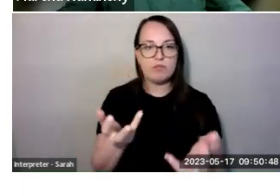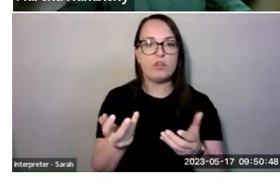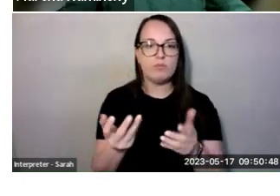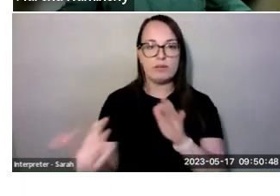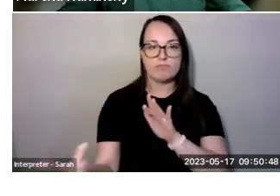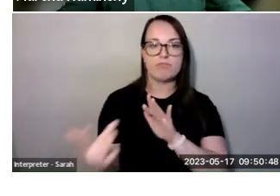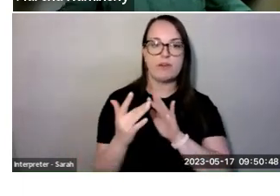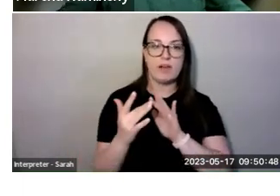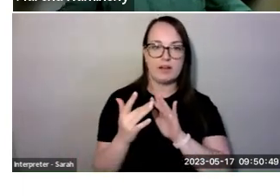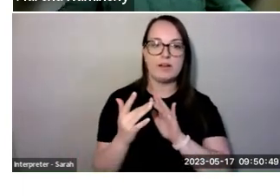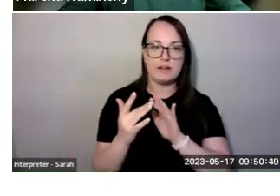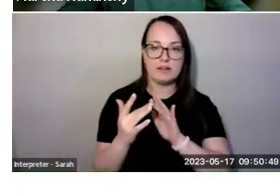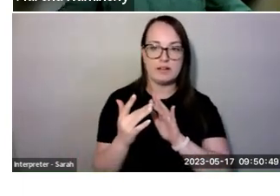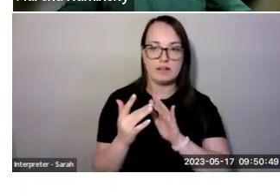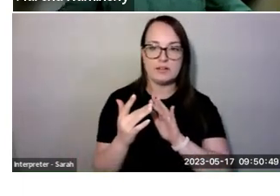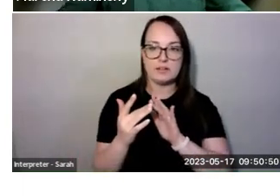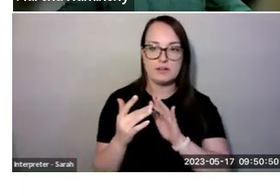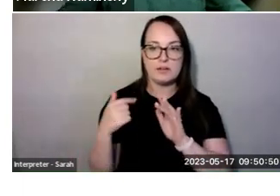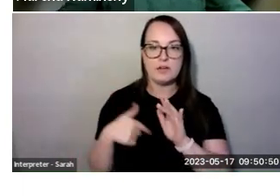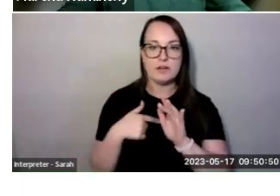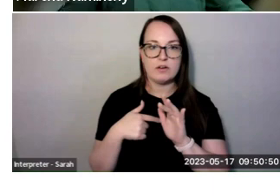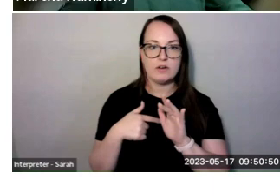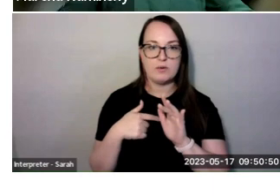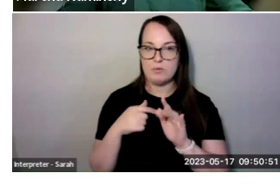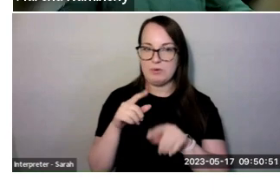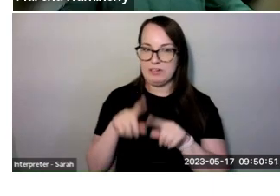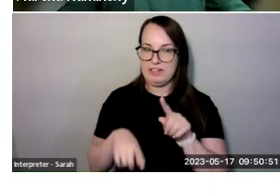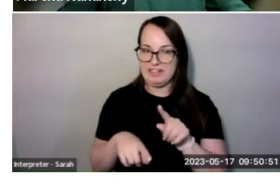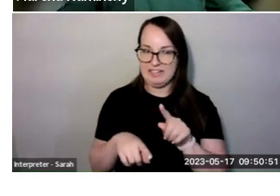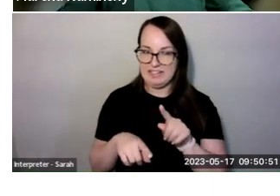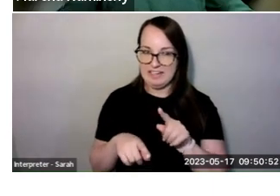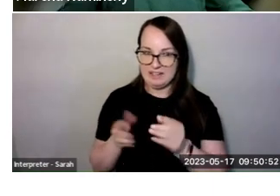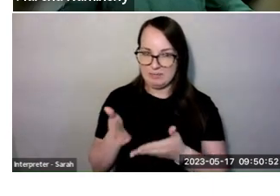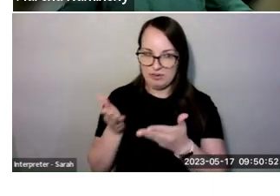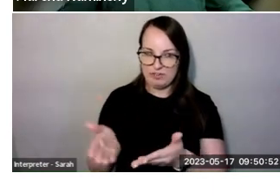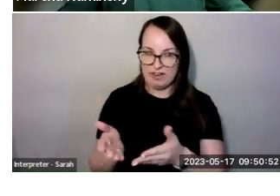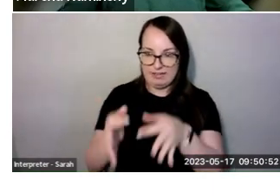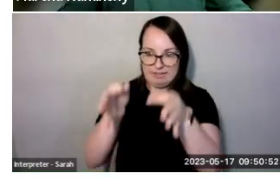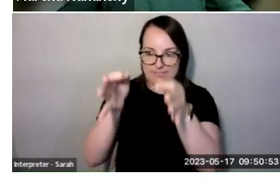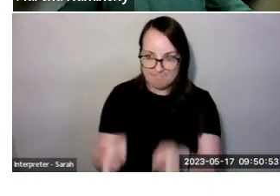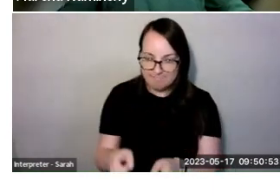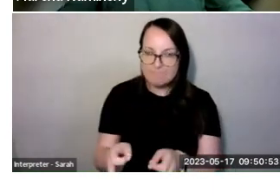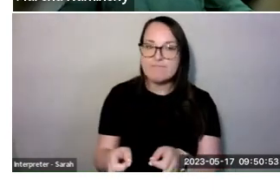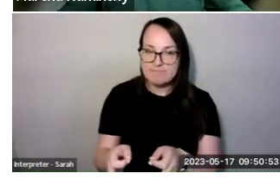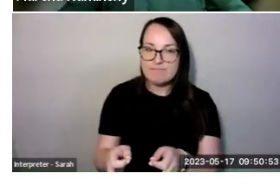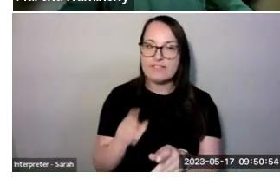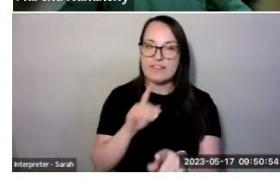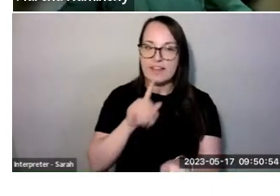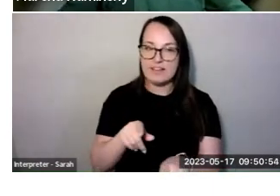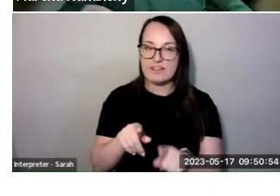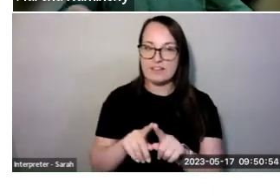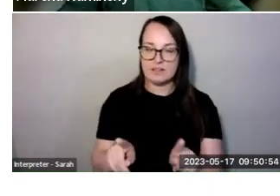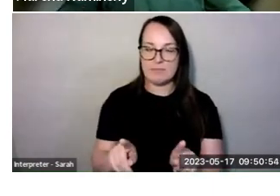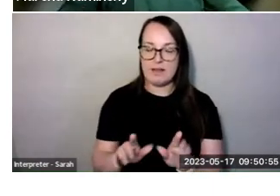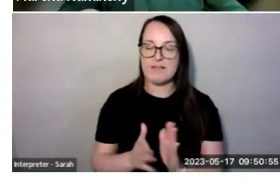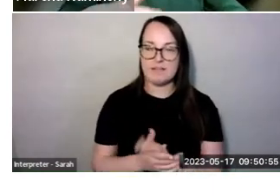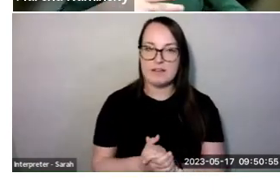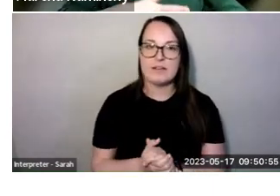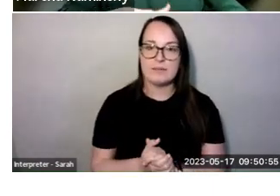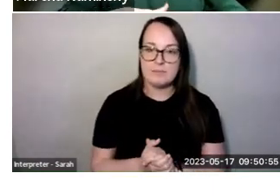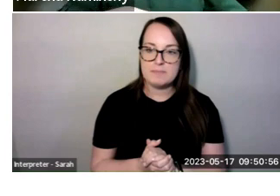If you want to contact us, we can't provide